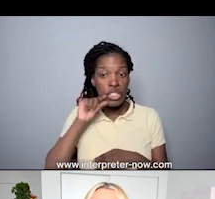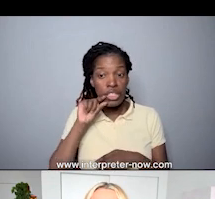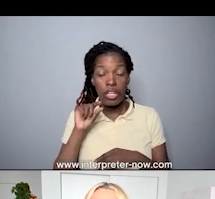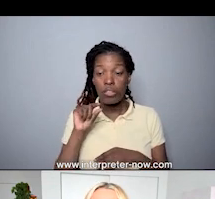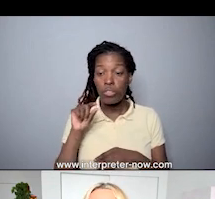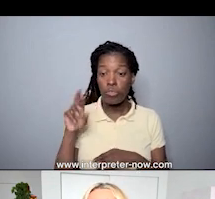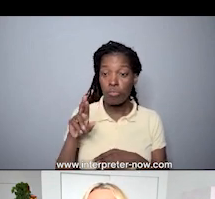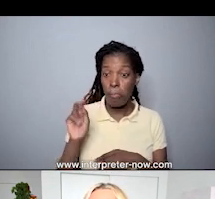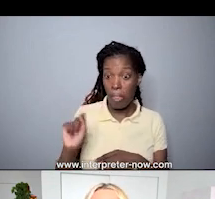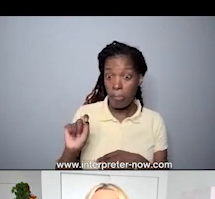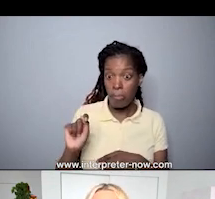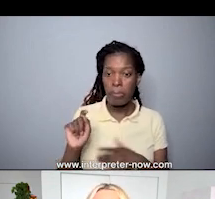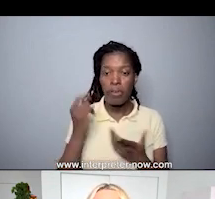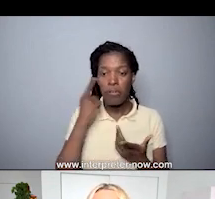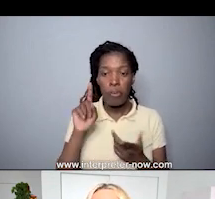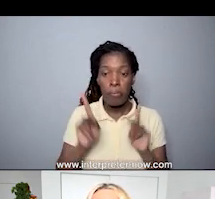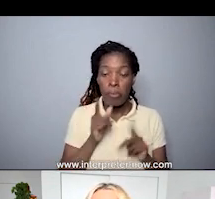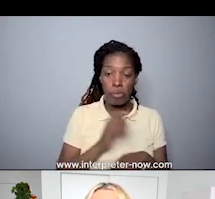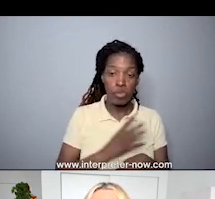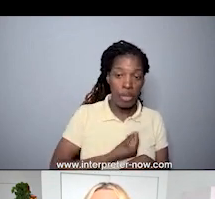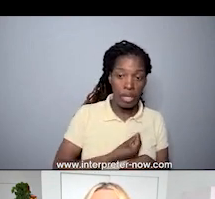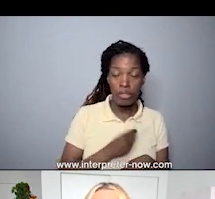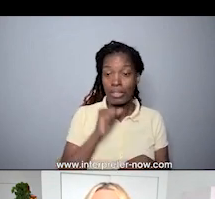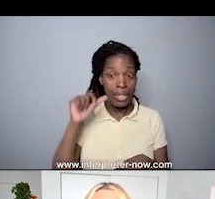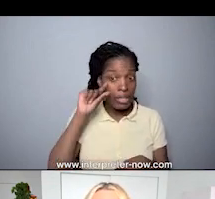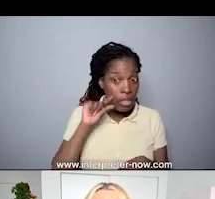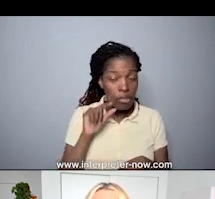for people who are trans, non-binary, and gender non-conforming.